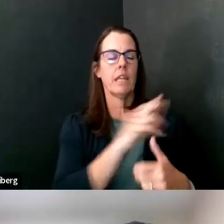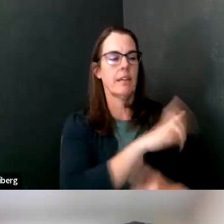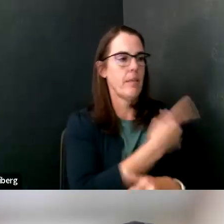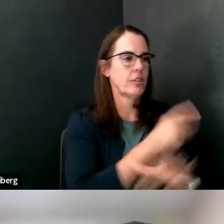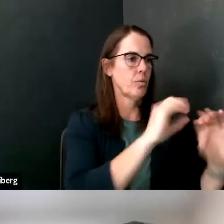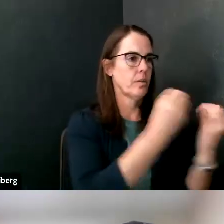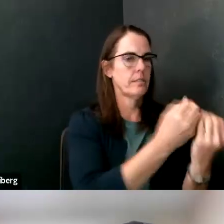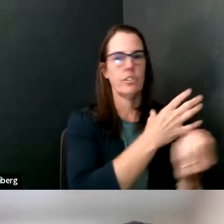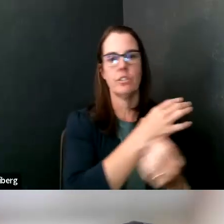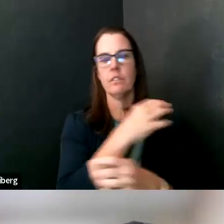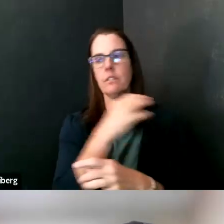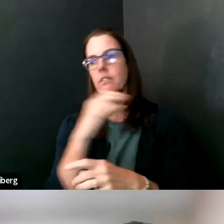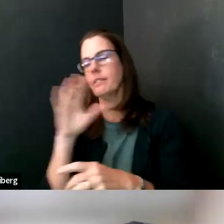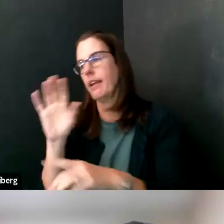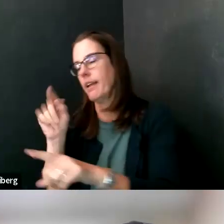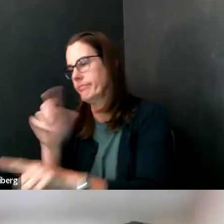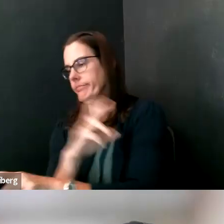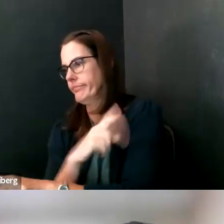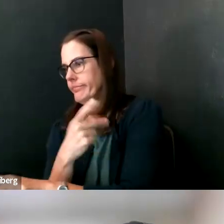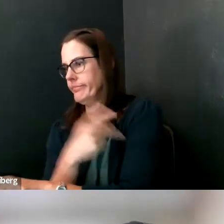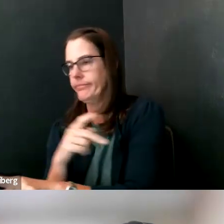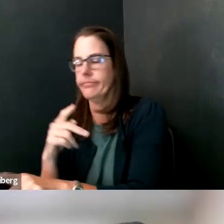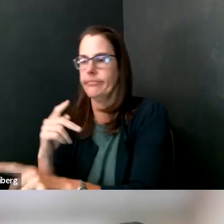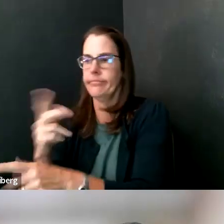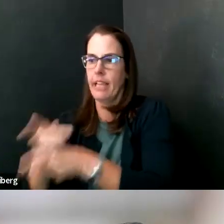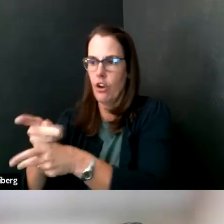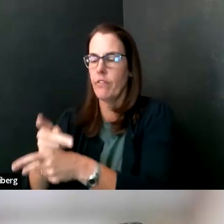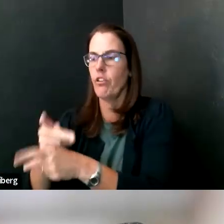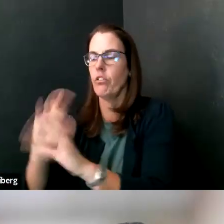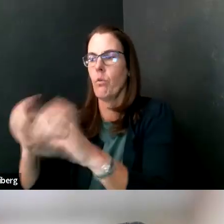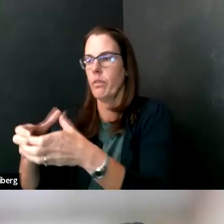allied group on the each side and a novel patient and caregiver coalition on the pick